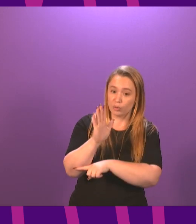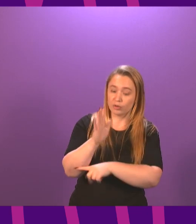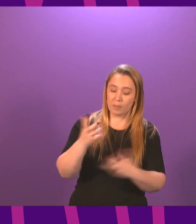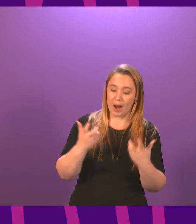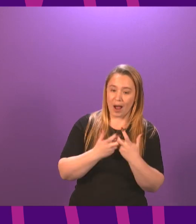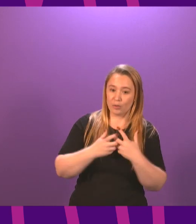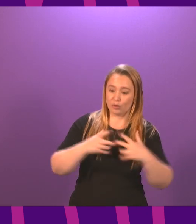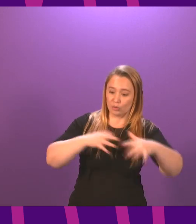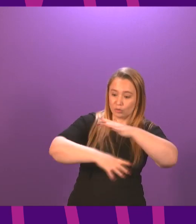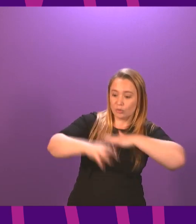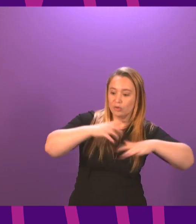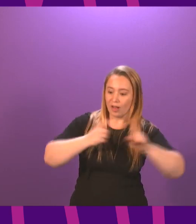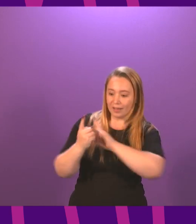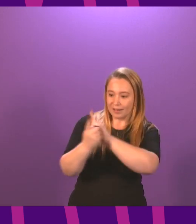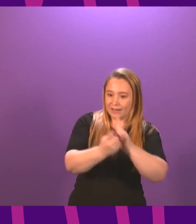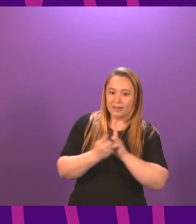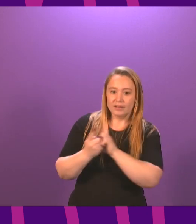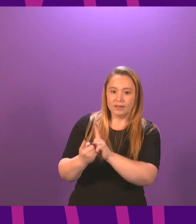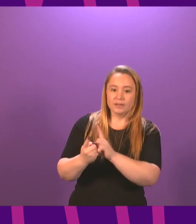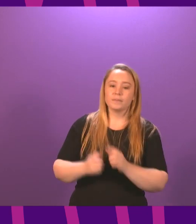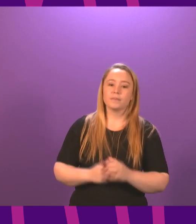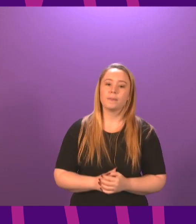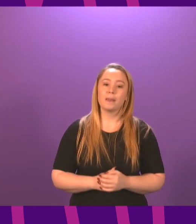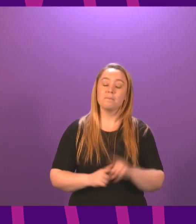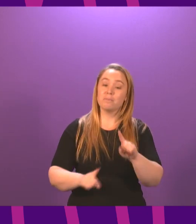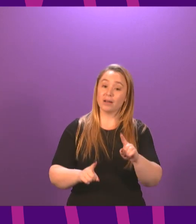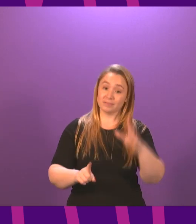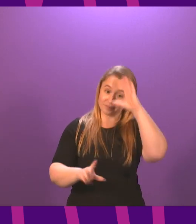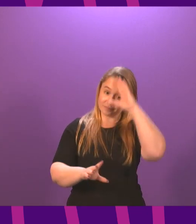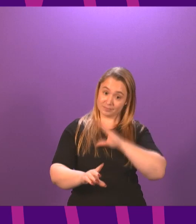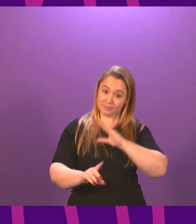around socialising. We cannot ignore the fact that any relaxation of measures carries additional